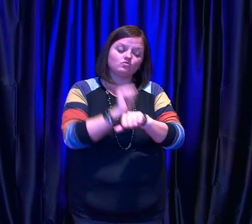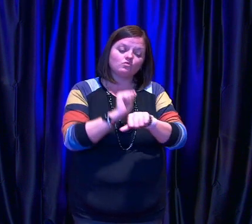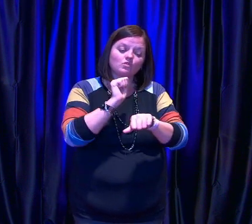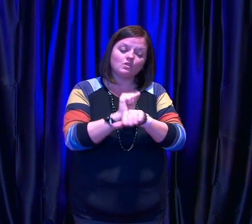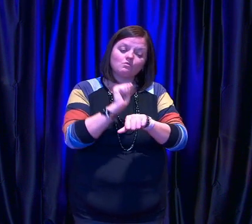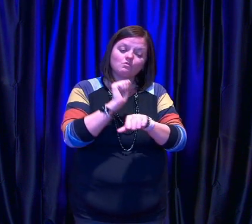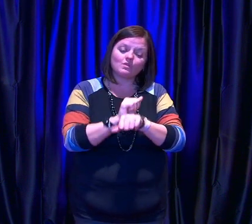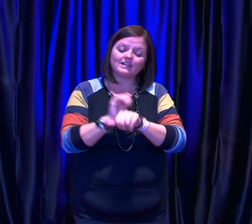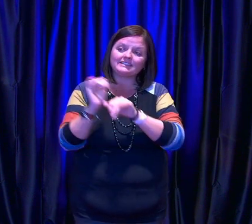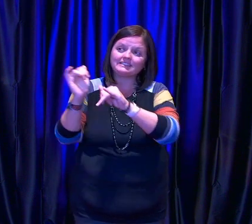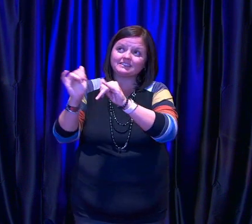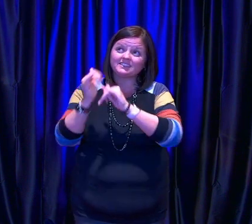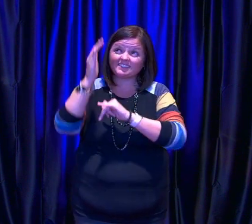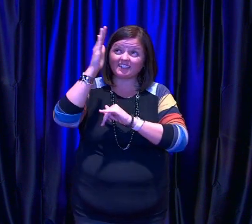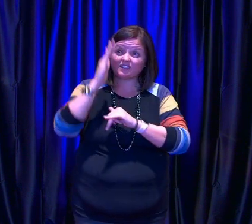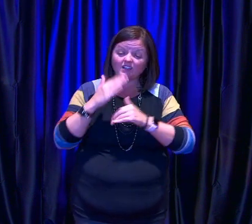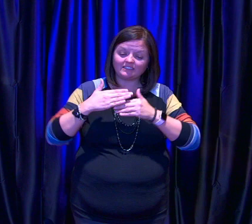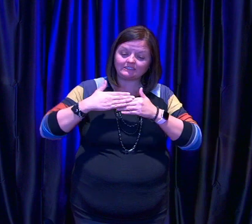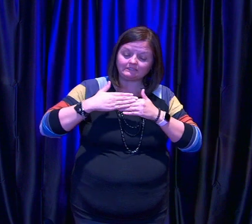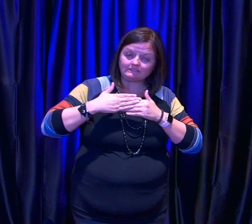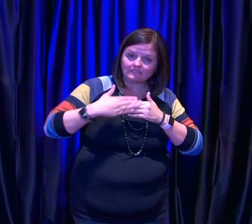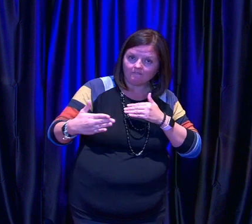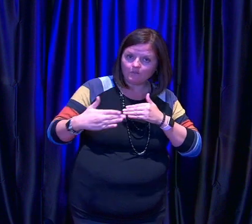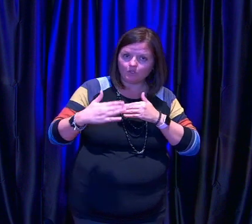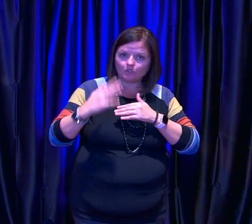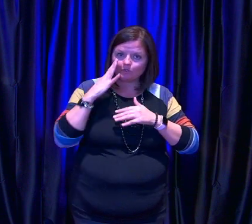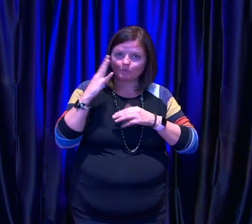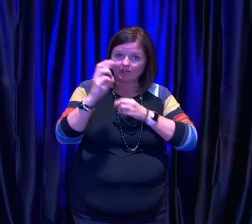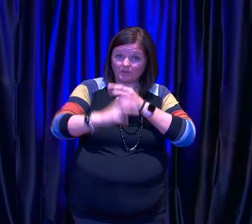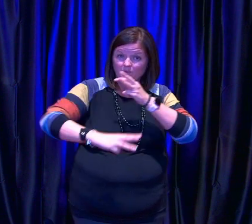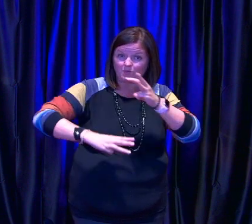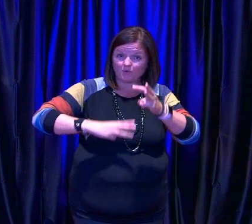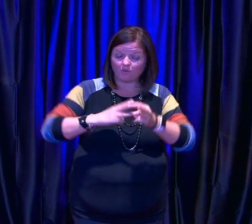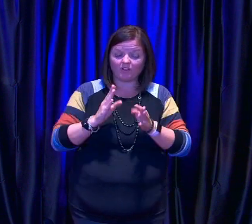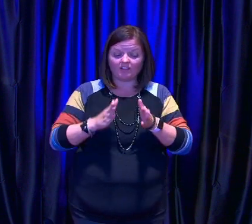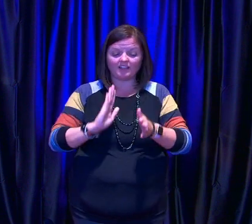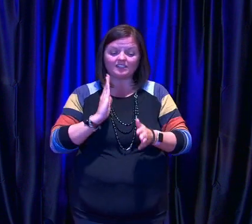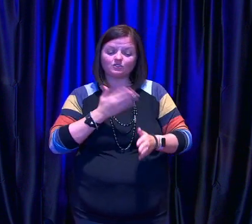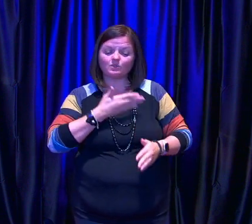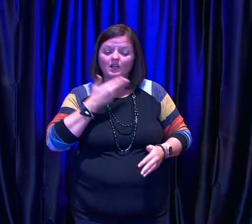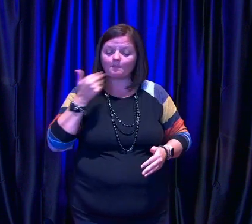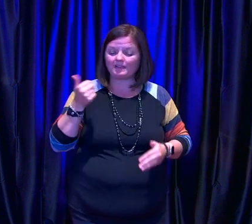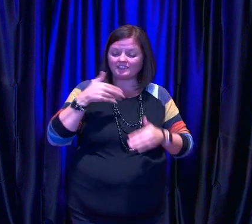God did after creating the world so let us do our best to enter that rest